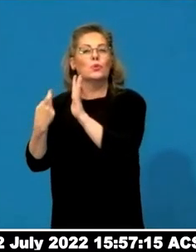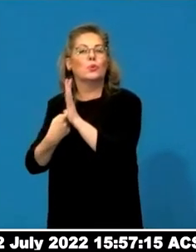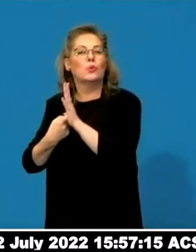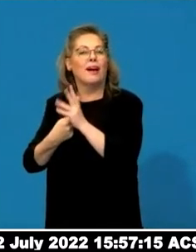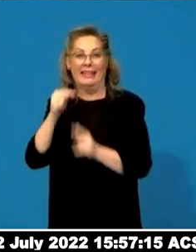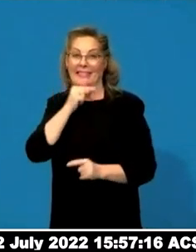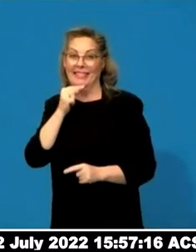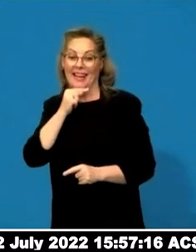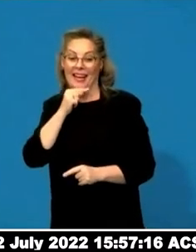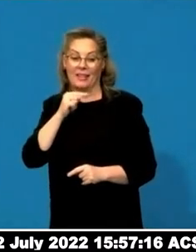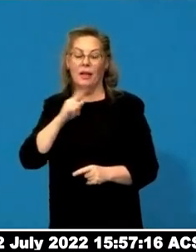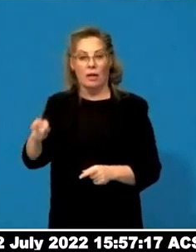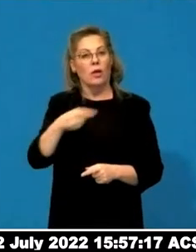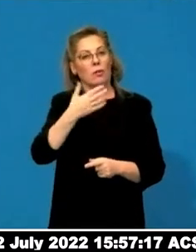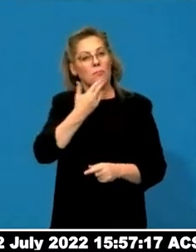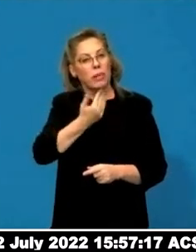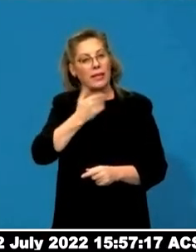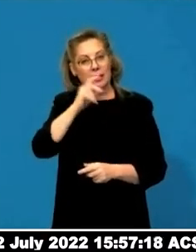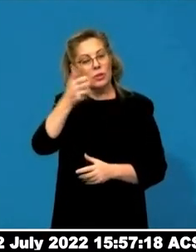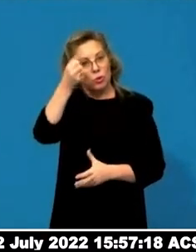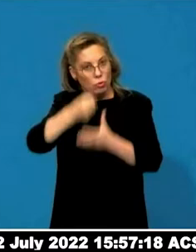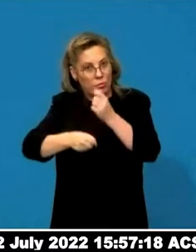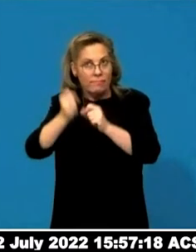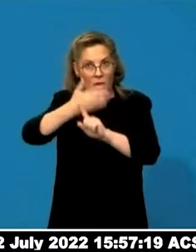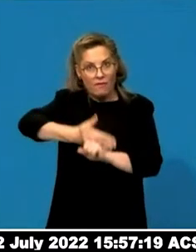Boy Boy is going to raise the flag here at this monument.